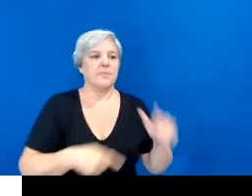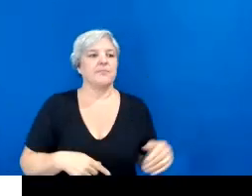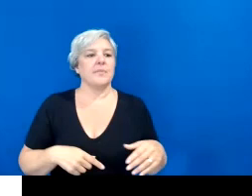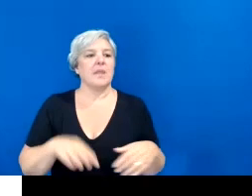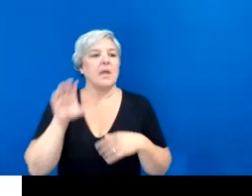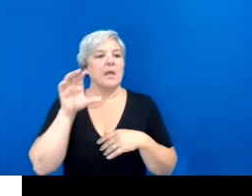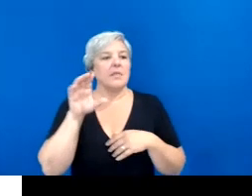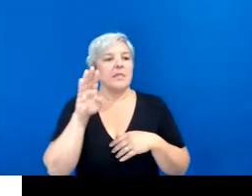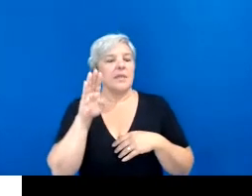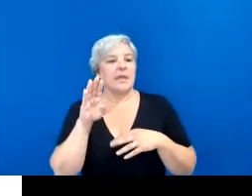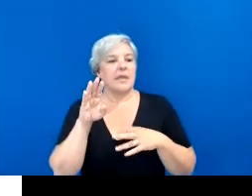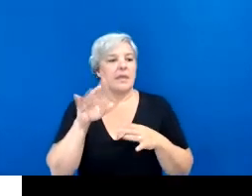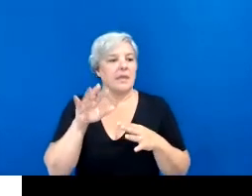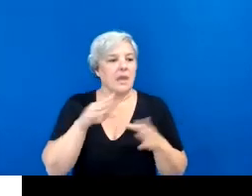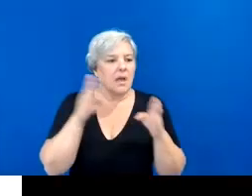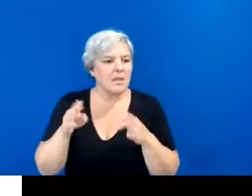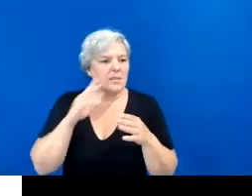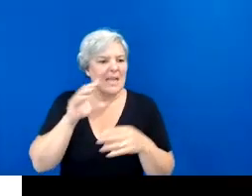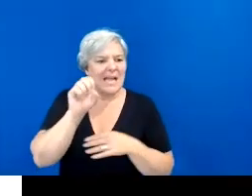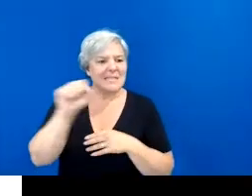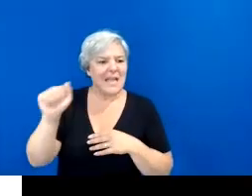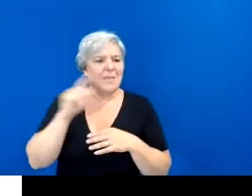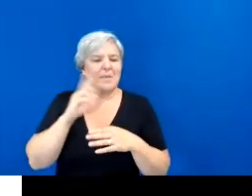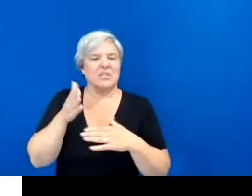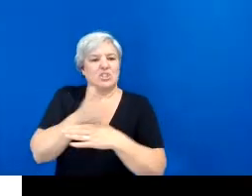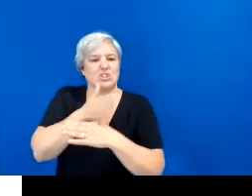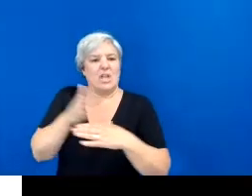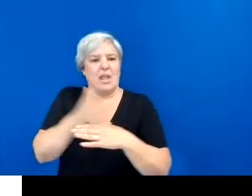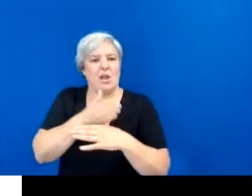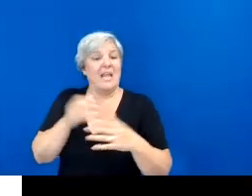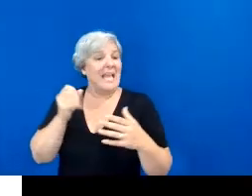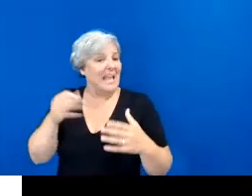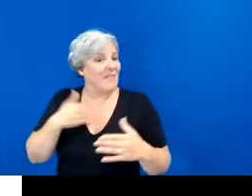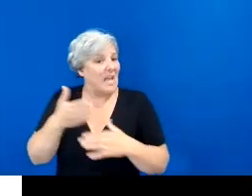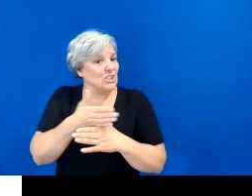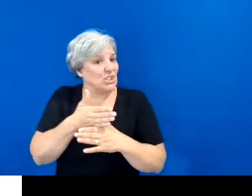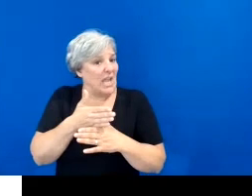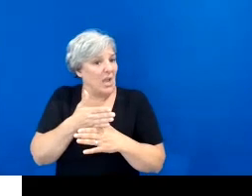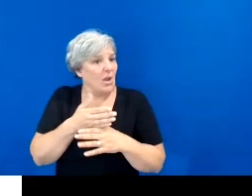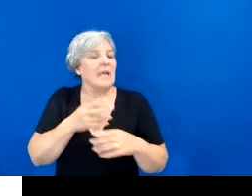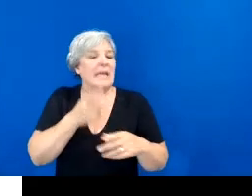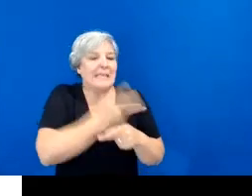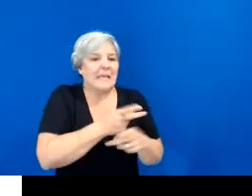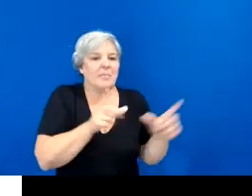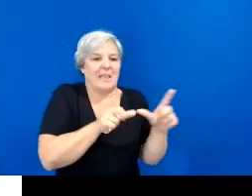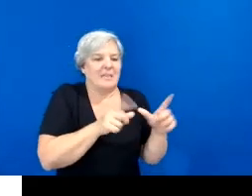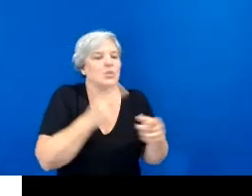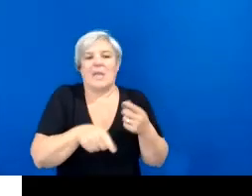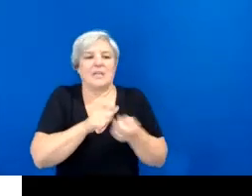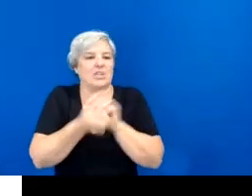So that means that if you share it with your students, you just have to keep the same license on it. You can't change the license.